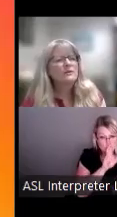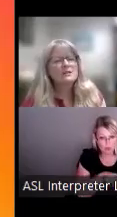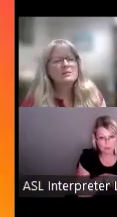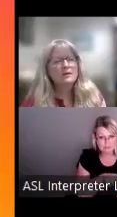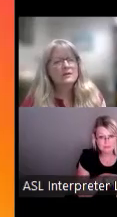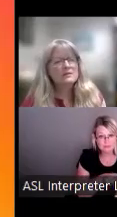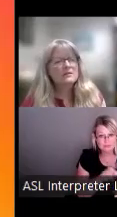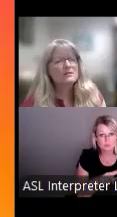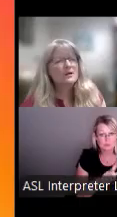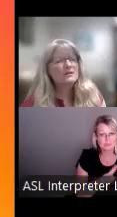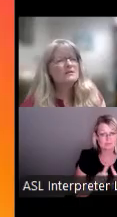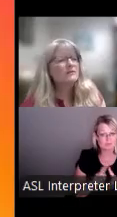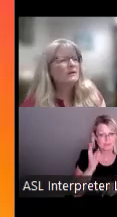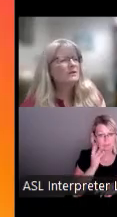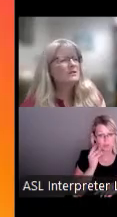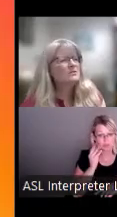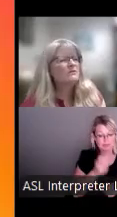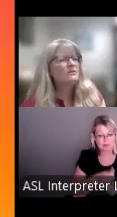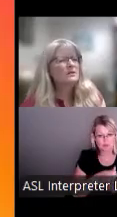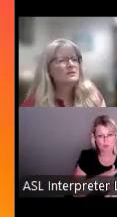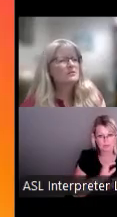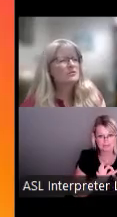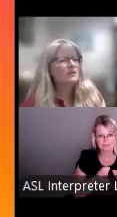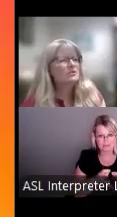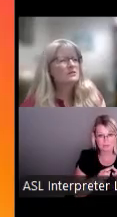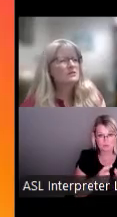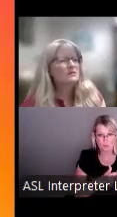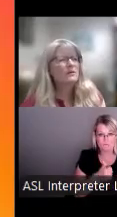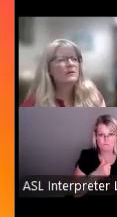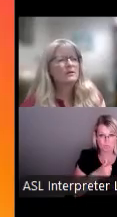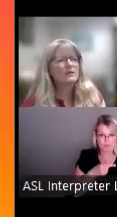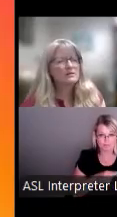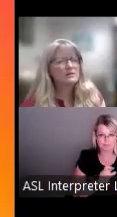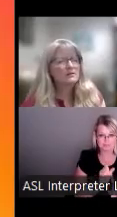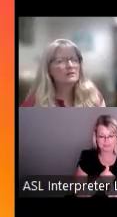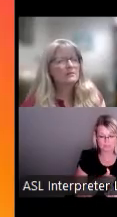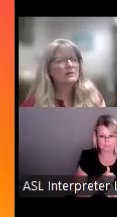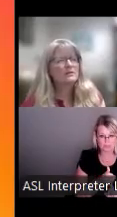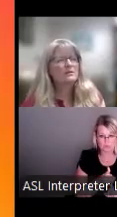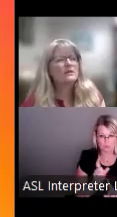different experiences cause the family to avoid situations that we would consider typical.